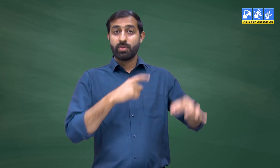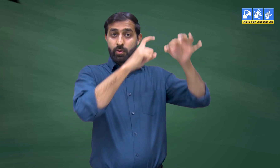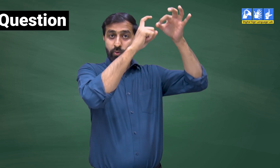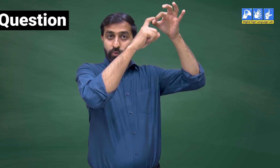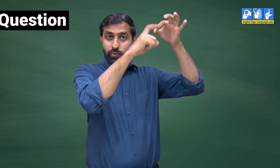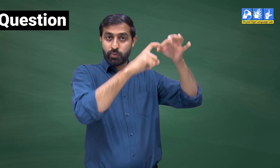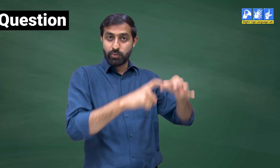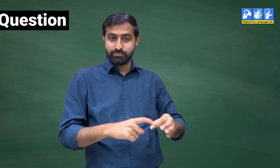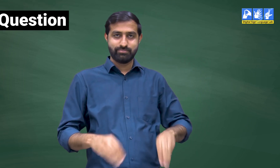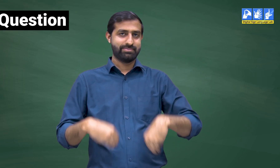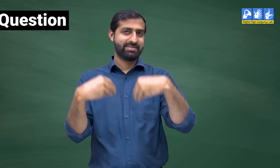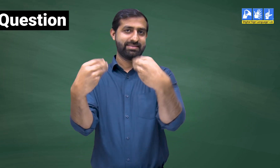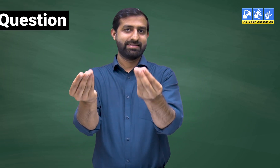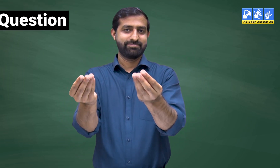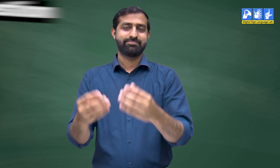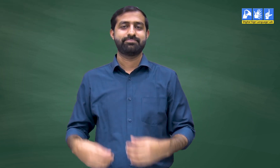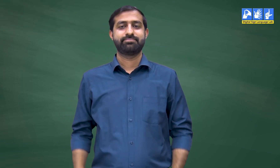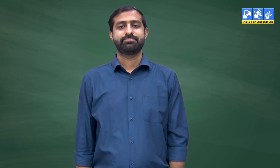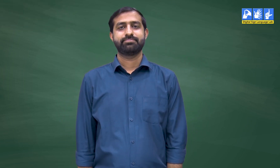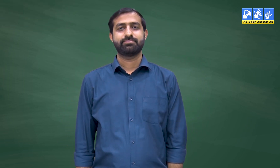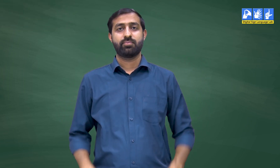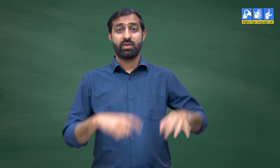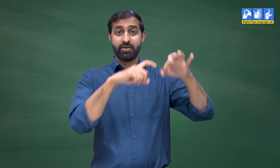Here we have a few questions for you.